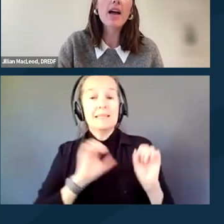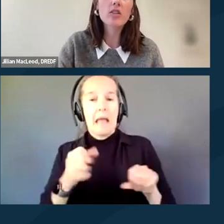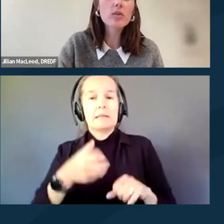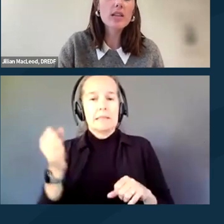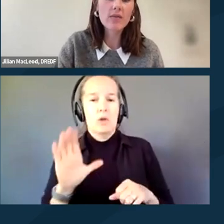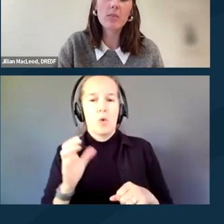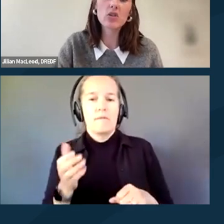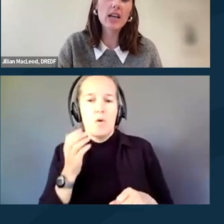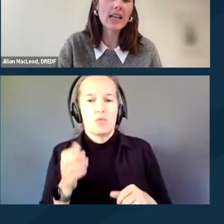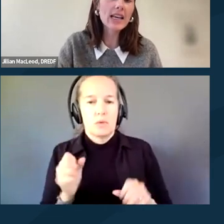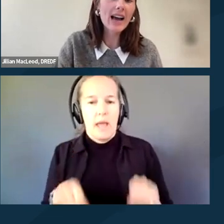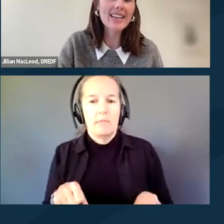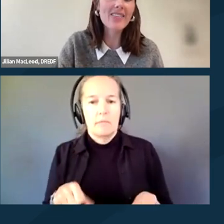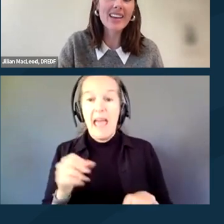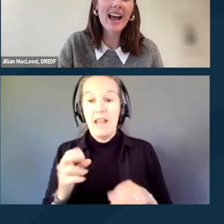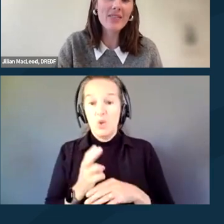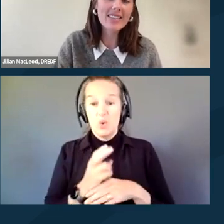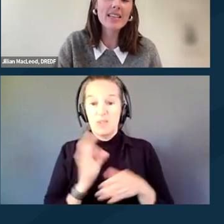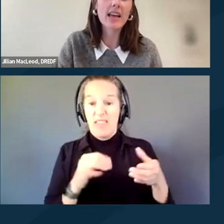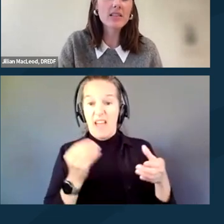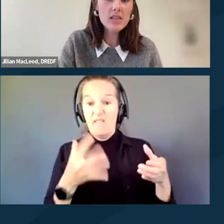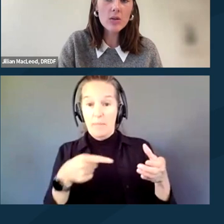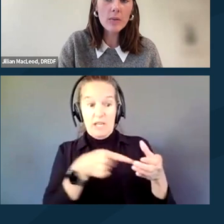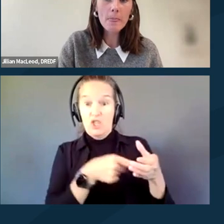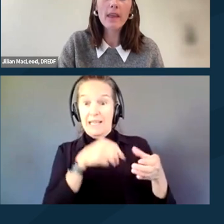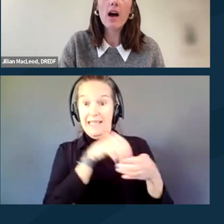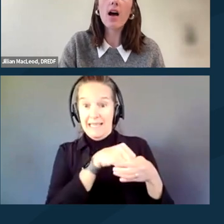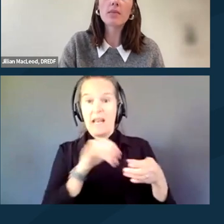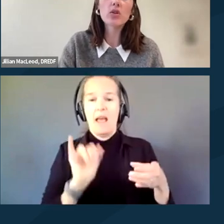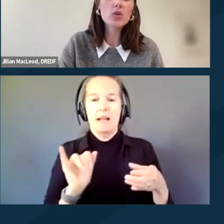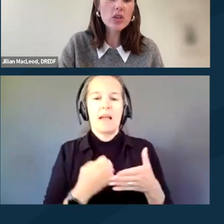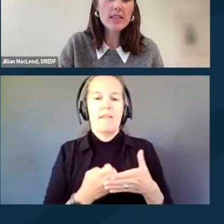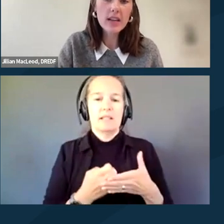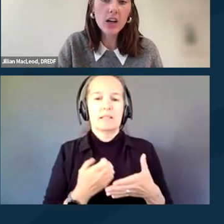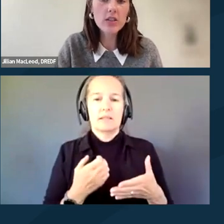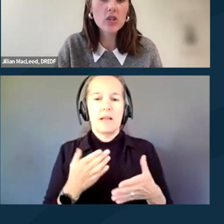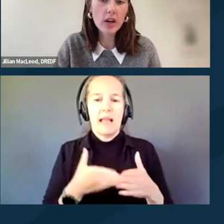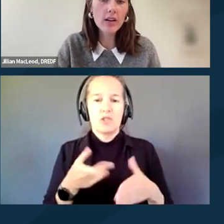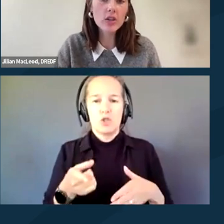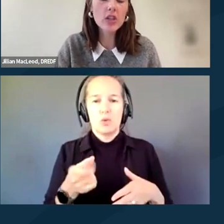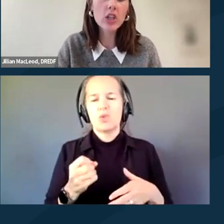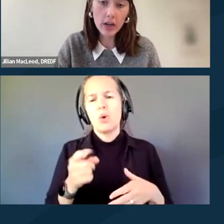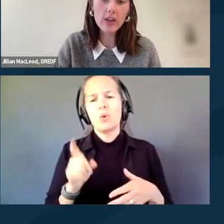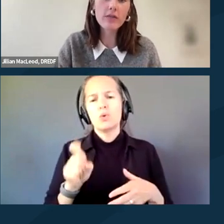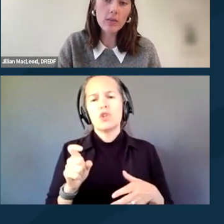and use the information in it as evidence against you. So you should consider securing your phone